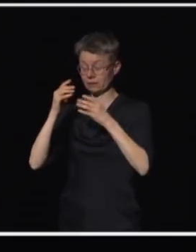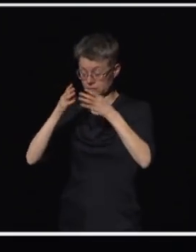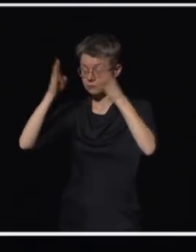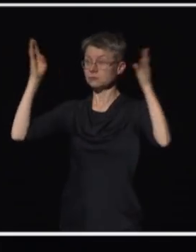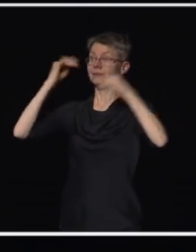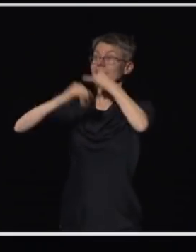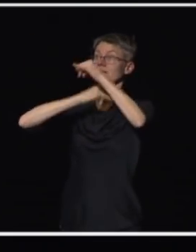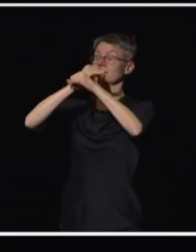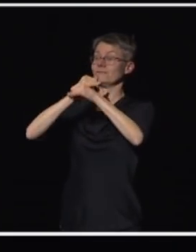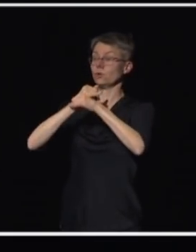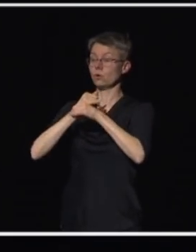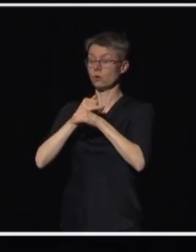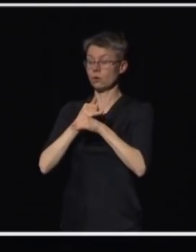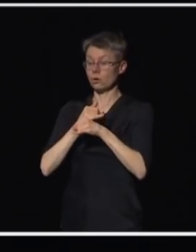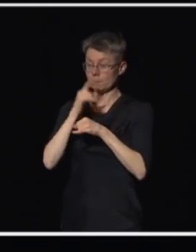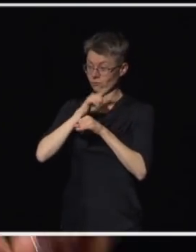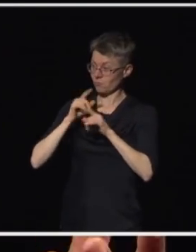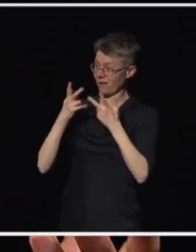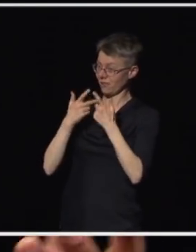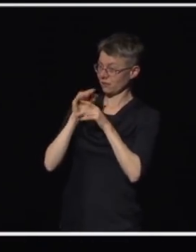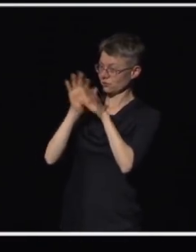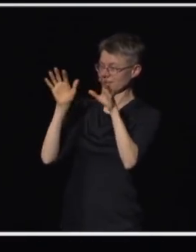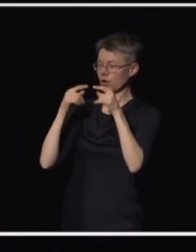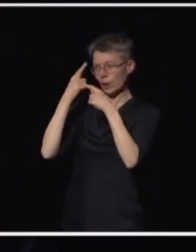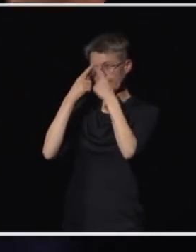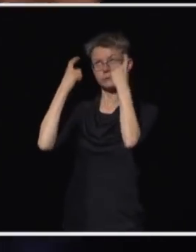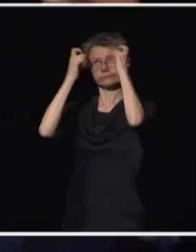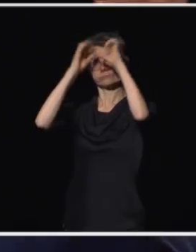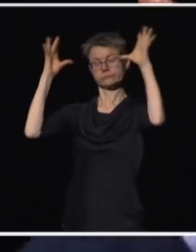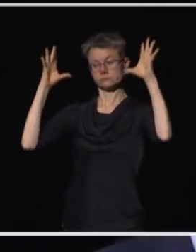of a Diaspora, was for me, like, imaginative. You know, I had it as an idea.